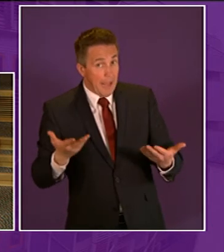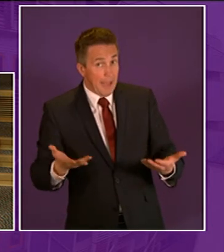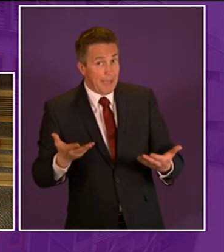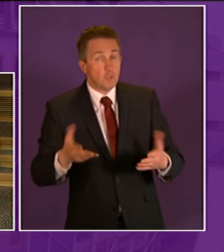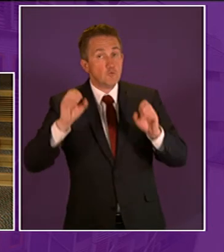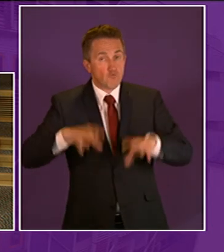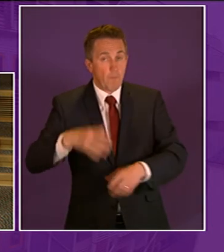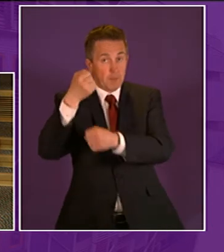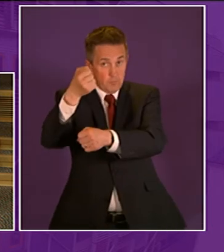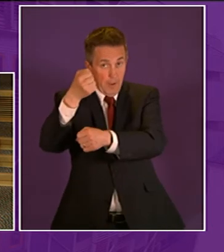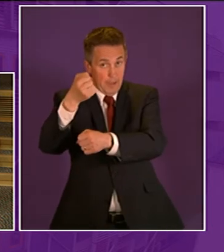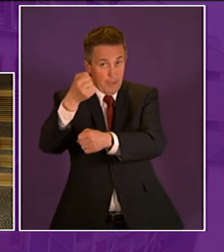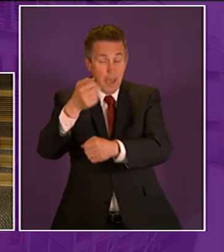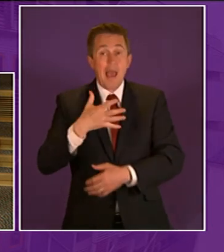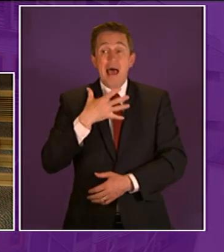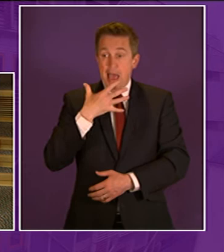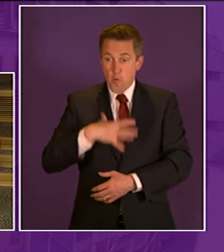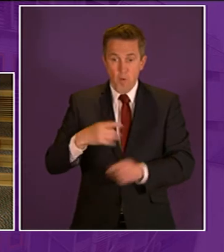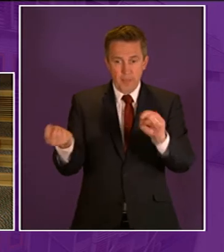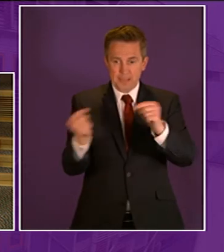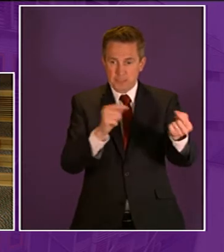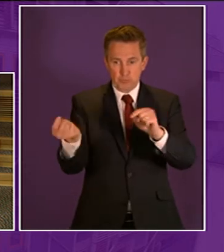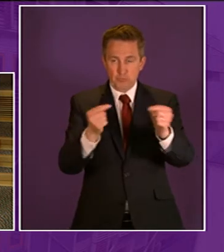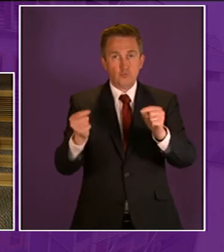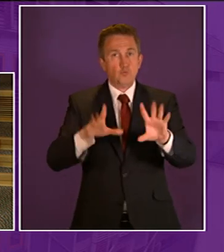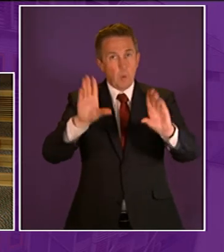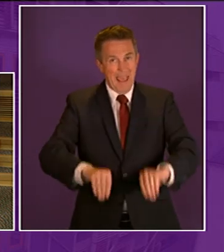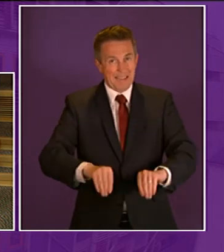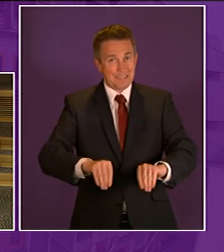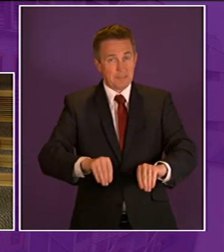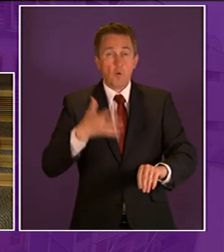I want the dispute to end, and I want agreement to be reached on harmonising pay and terms